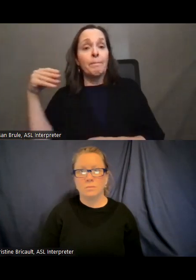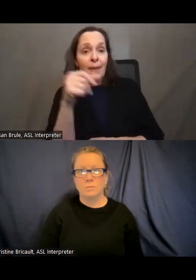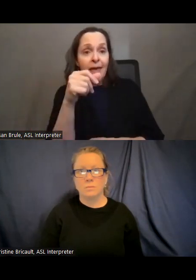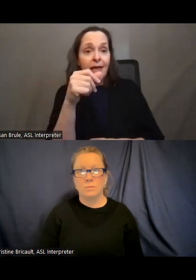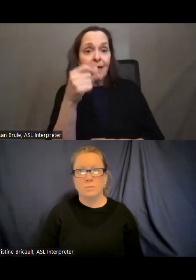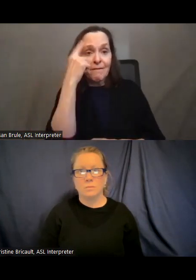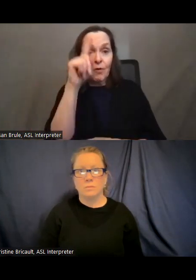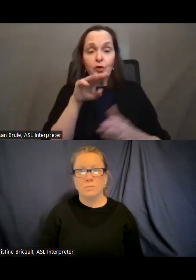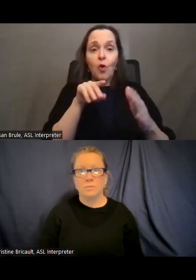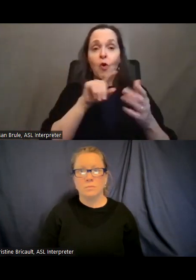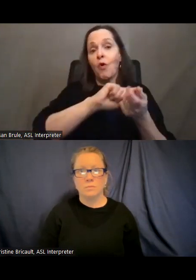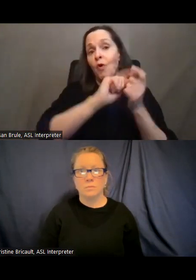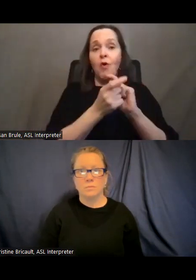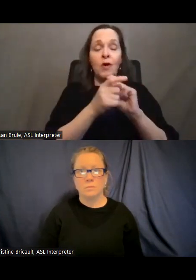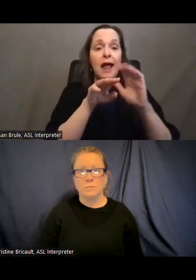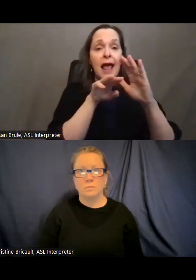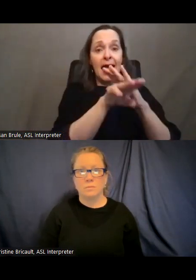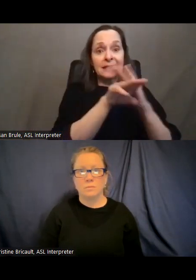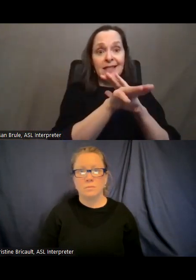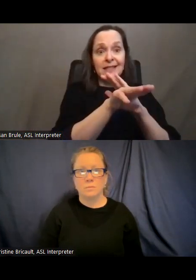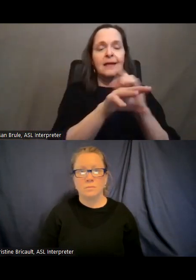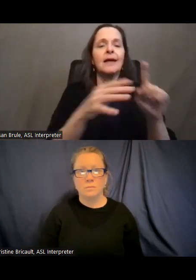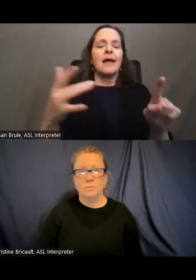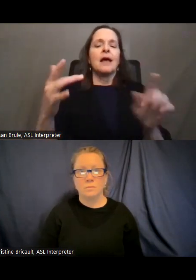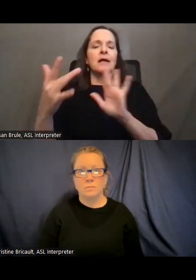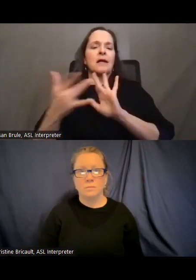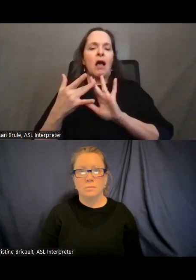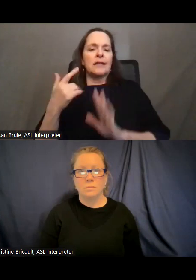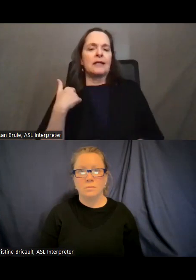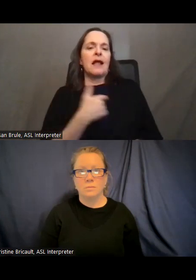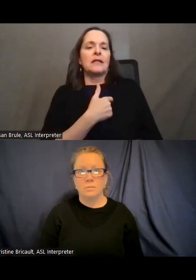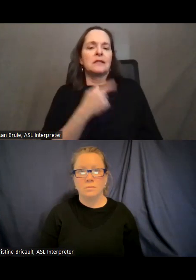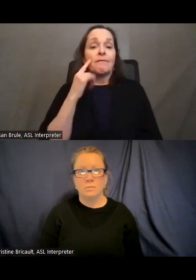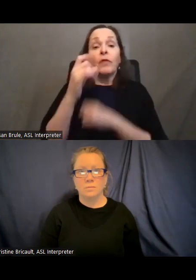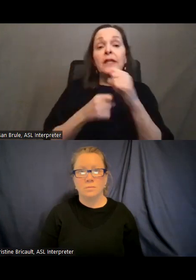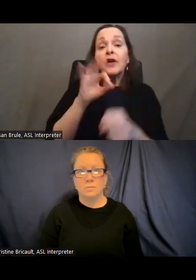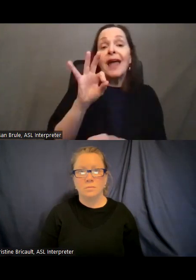And I would love to see an application for FY '24 for that kind of project.